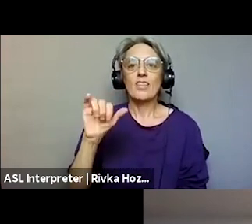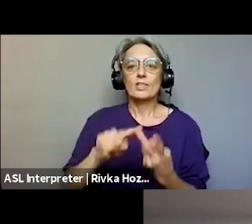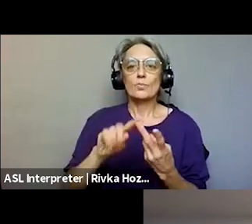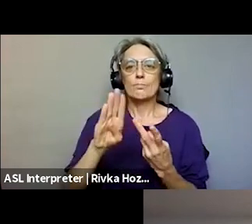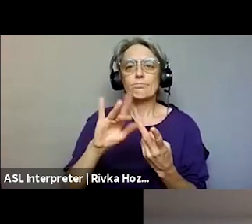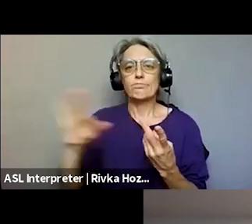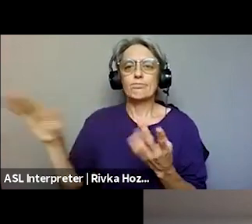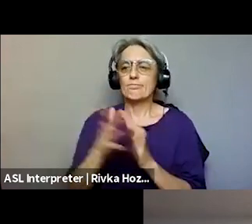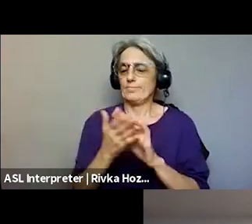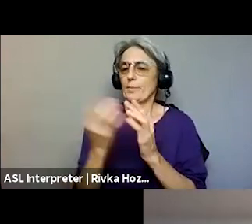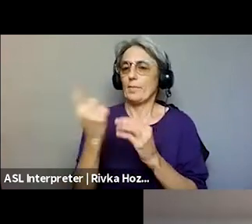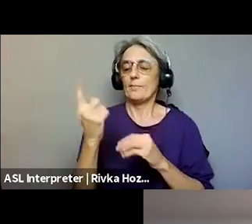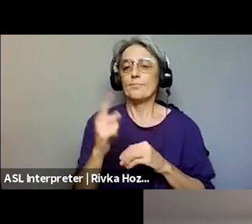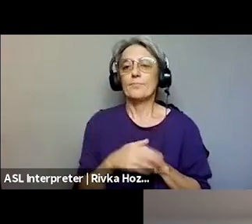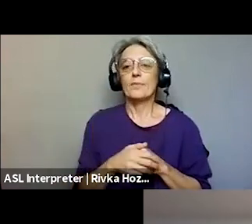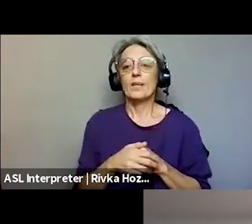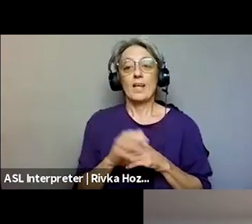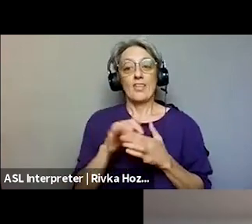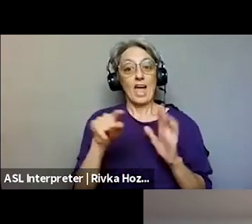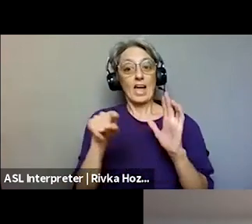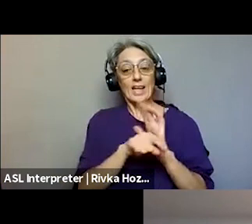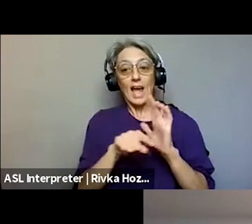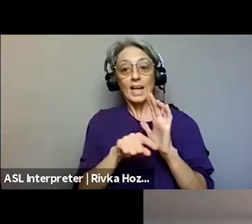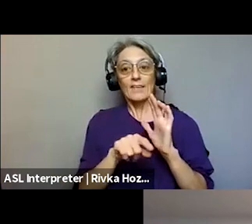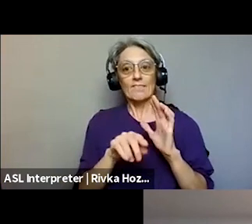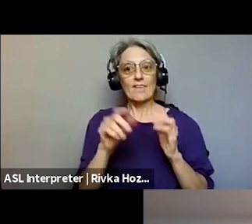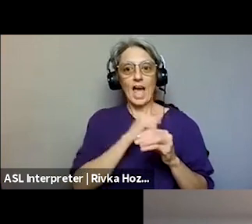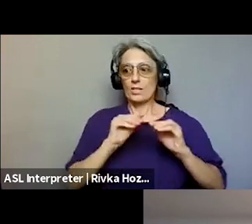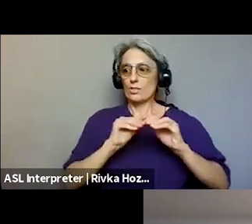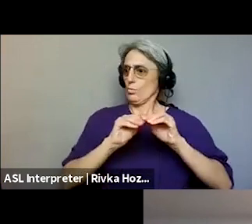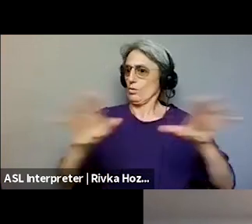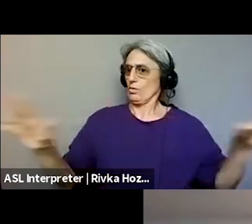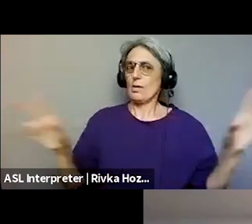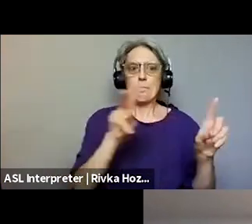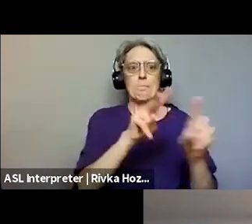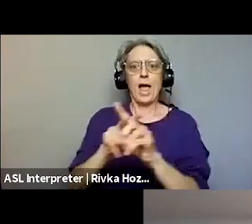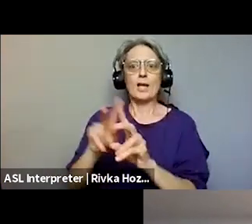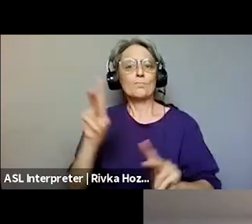of pervasive negative attitudes towards seeing people with disabilities as non-sexual beings